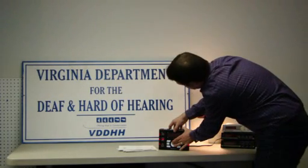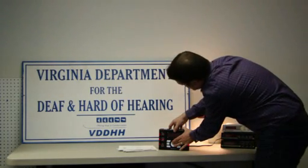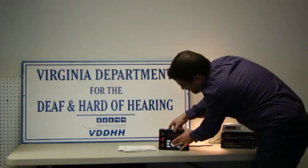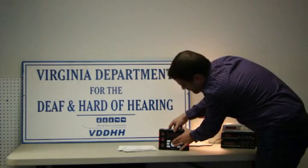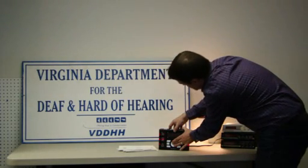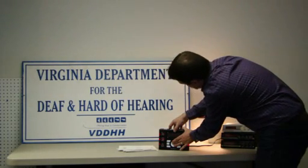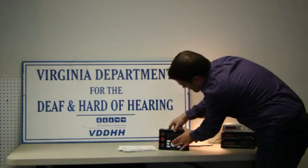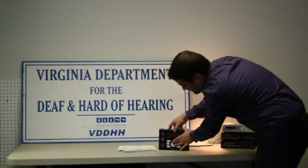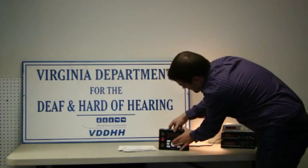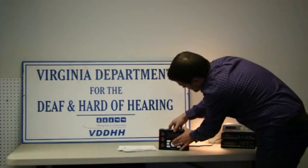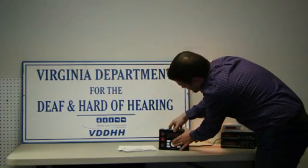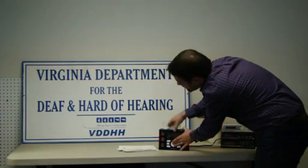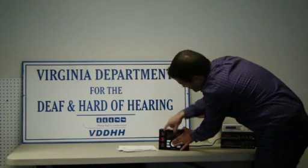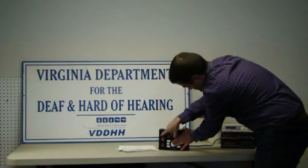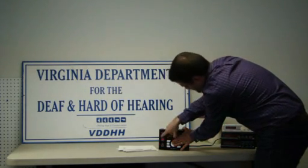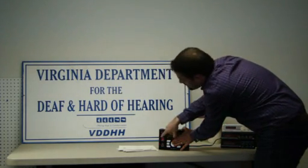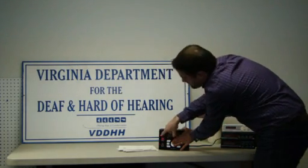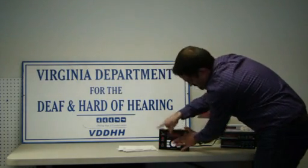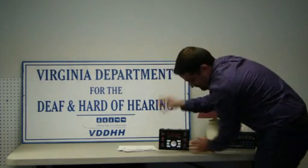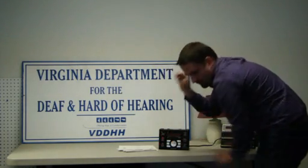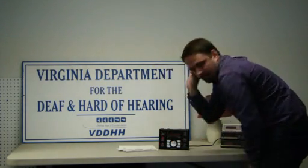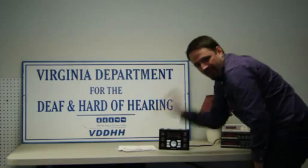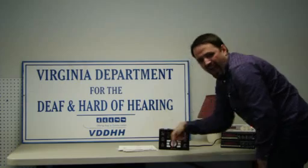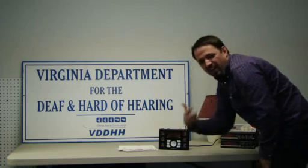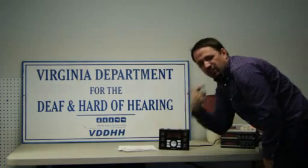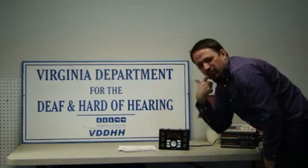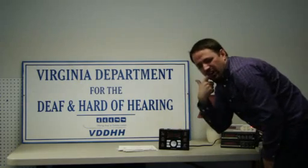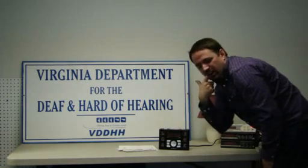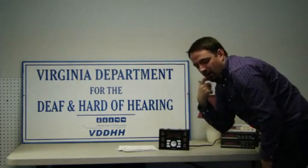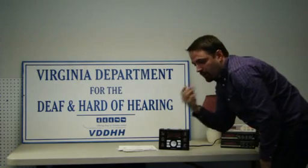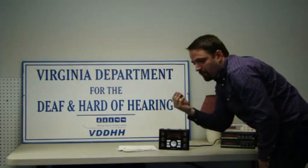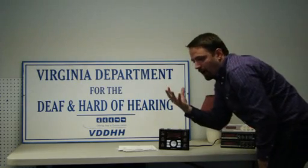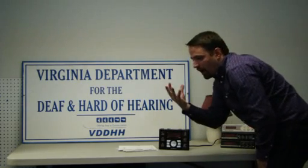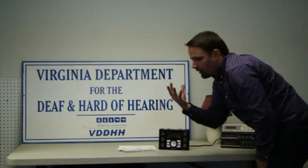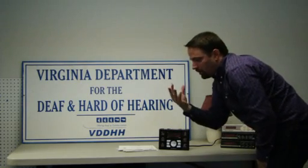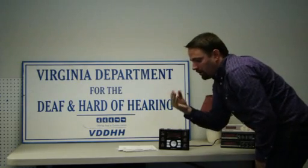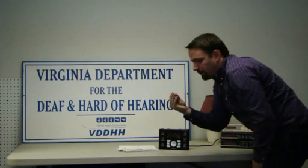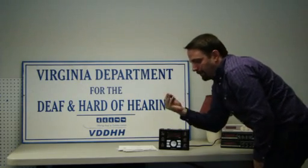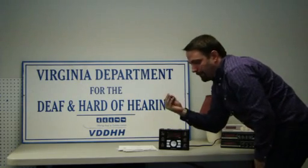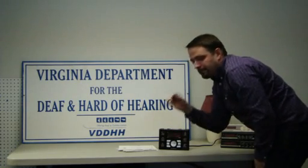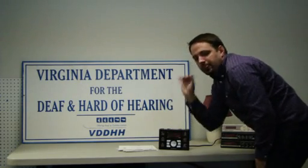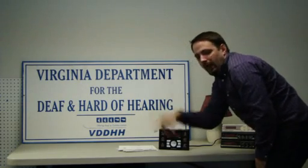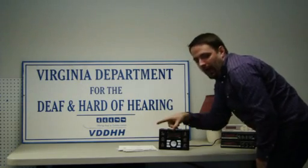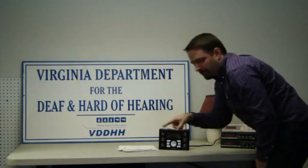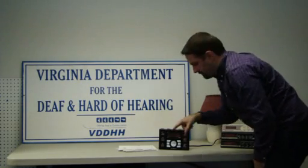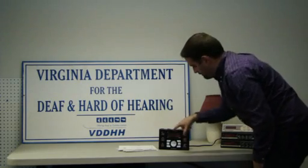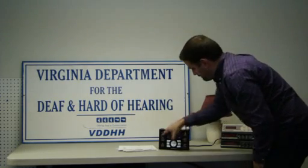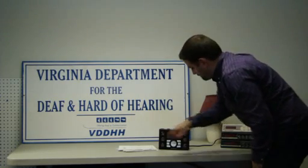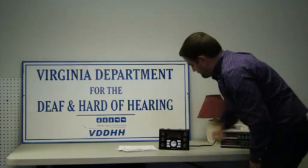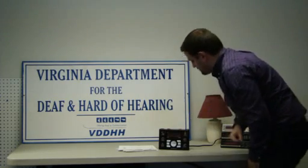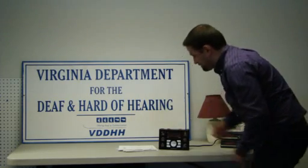no no yes yes, that one that one recently that one